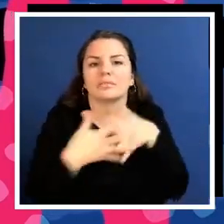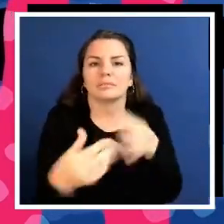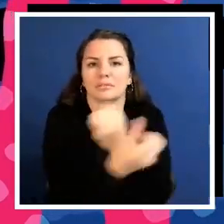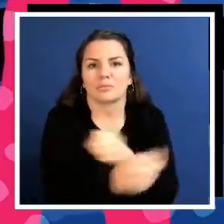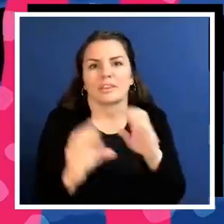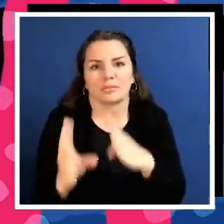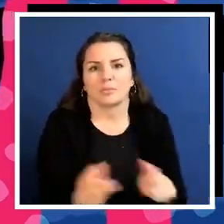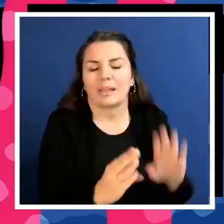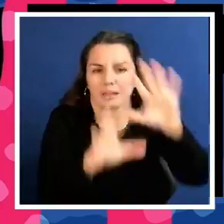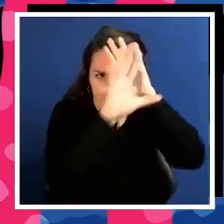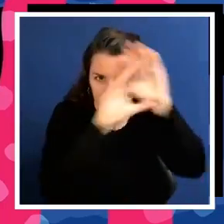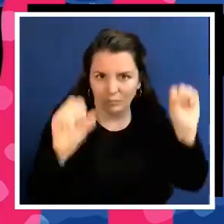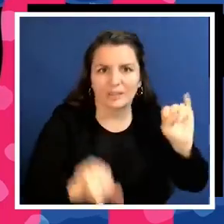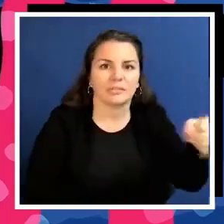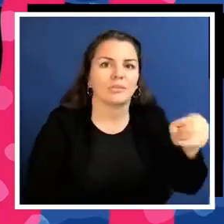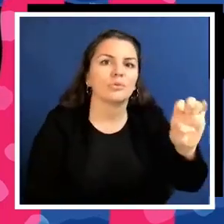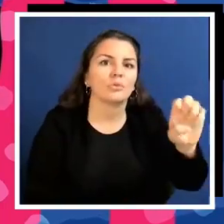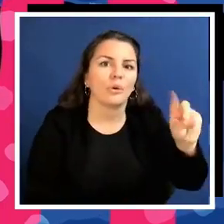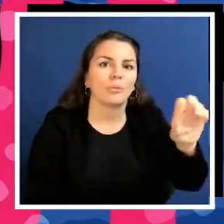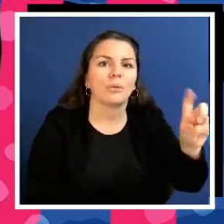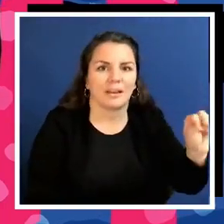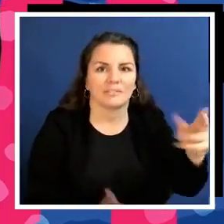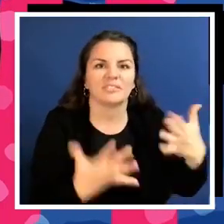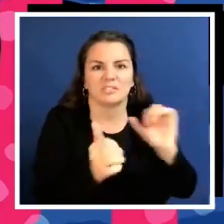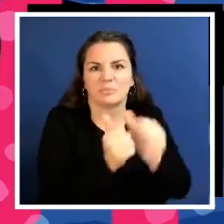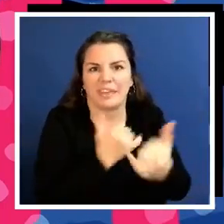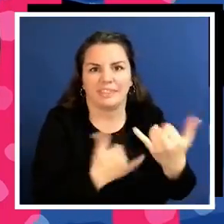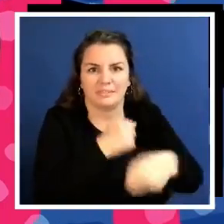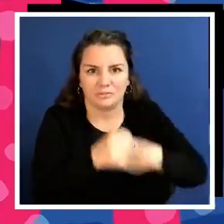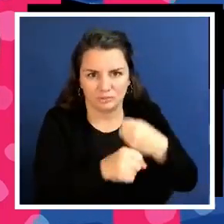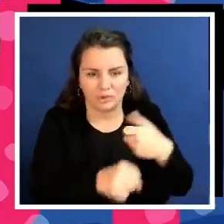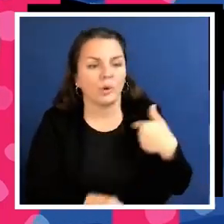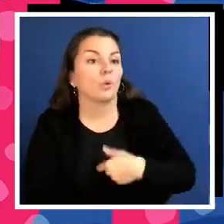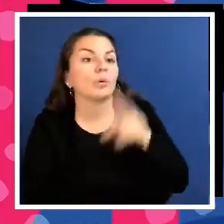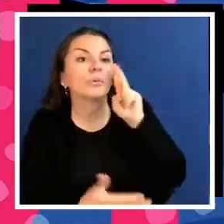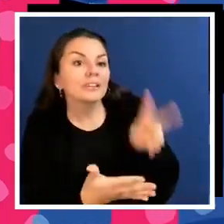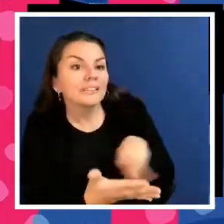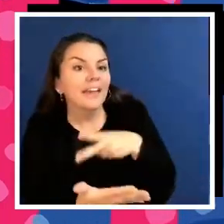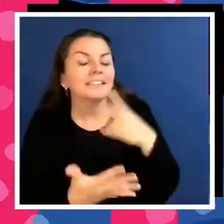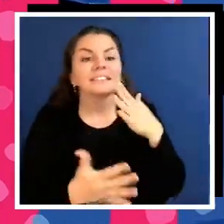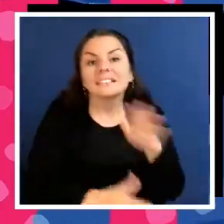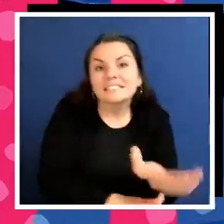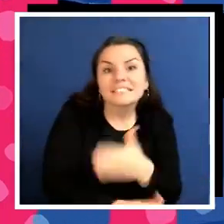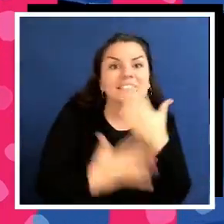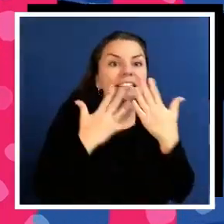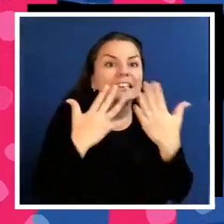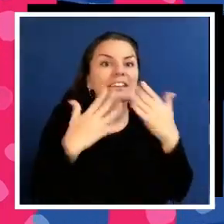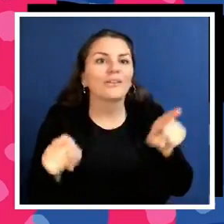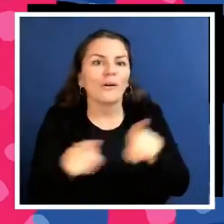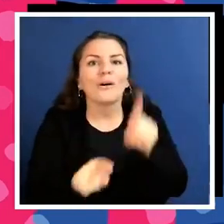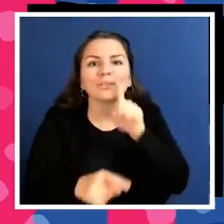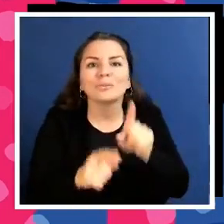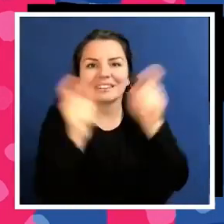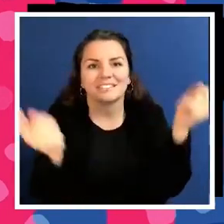CELEBRATE THE CHILD TAX CREDIT, A KEY PART OF THE AMERICAN